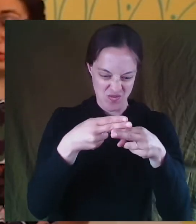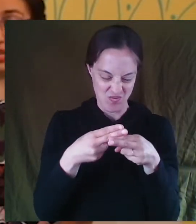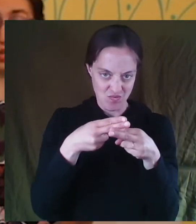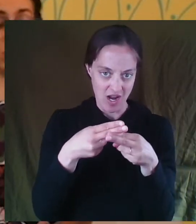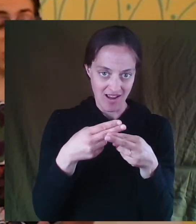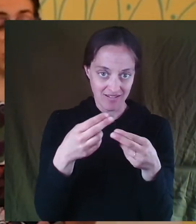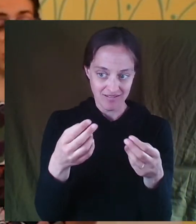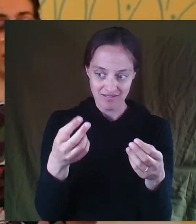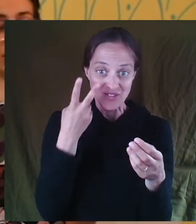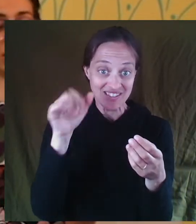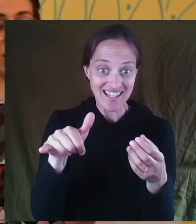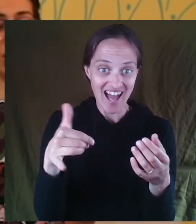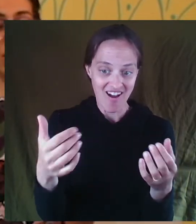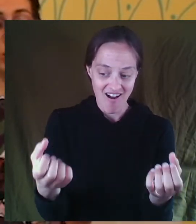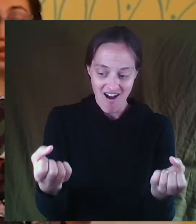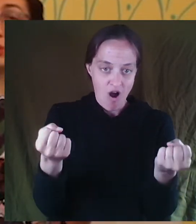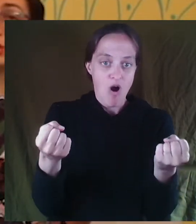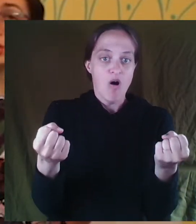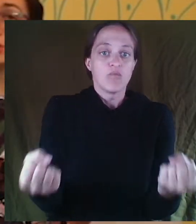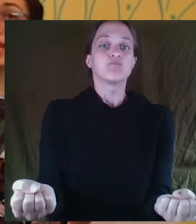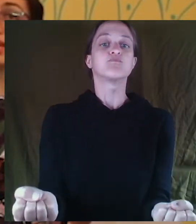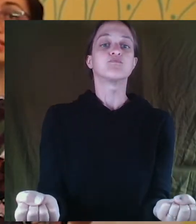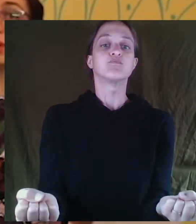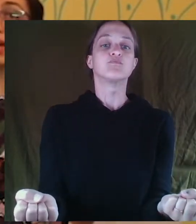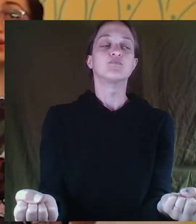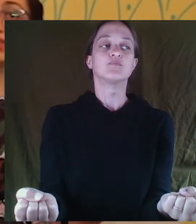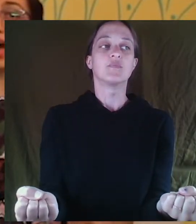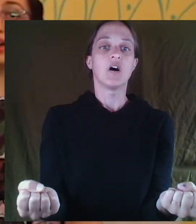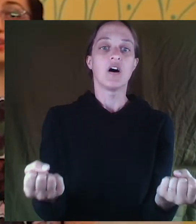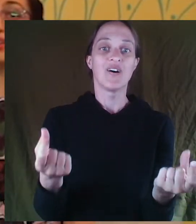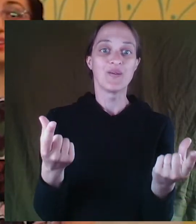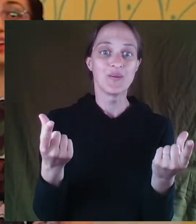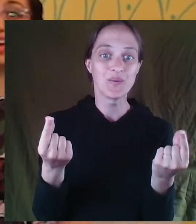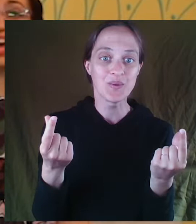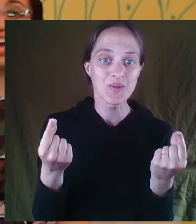Can you picture it? They're in your hands. You're gonna put those hands by your side